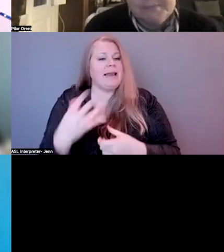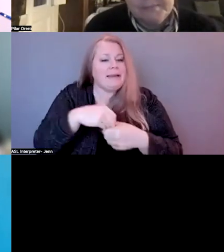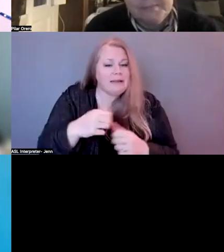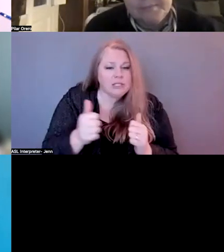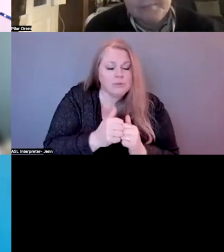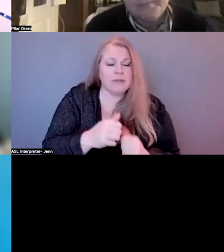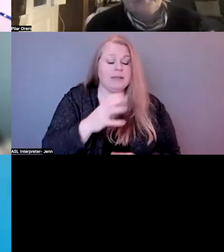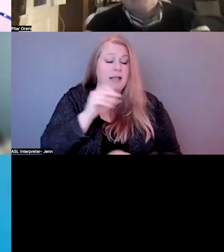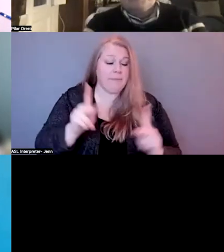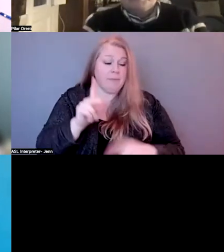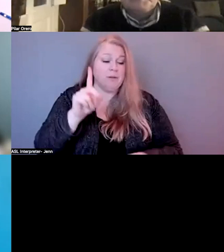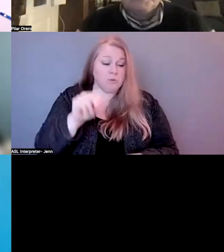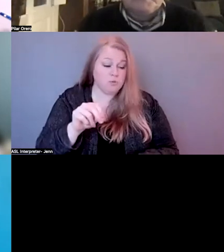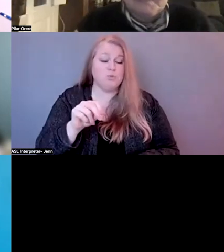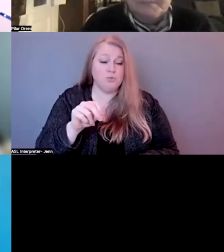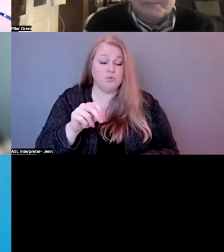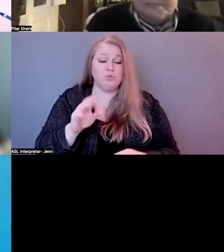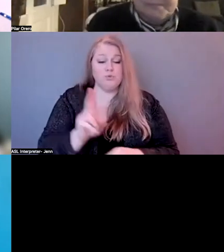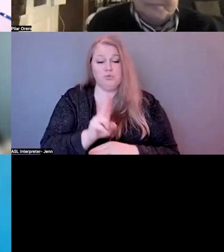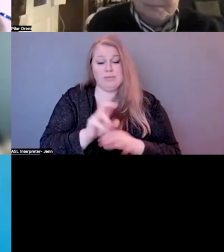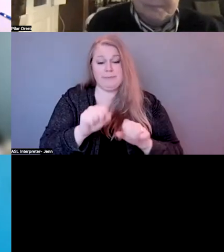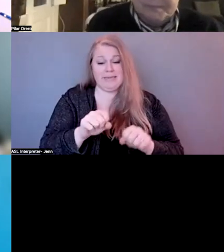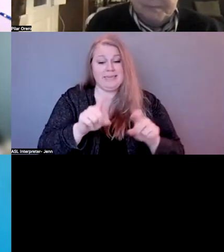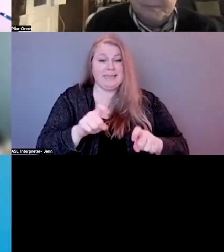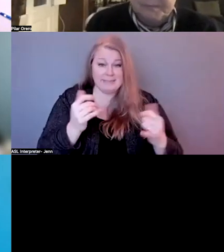People do do usability testing today. And you know if there is one thing,